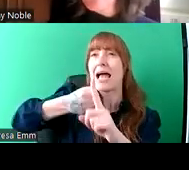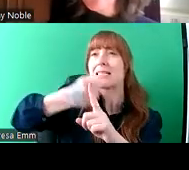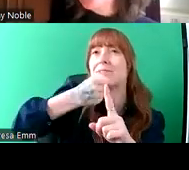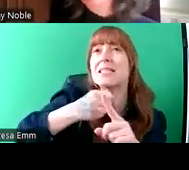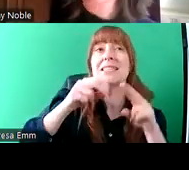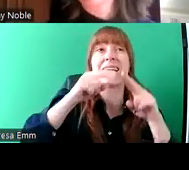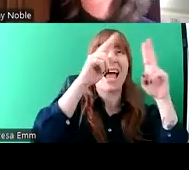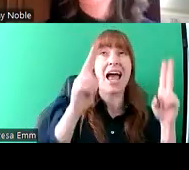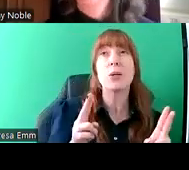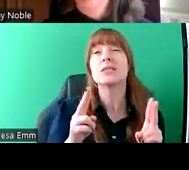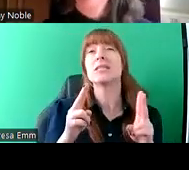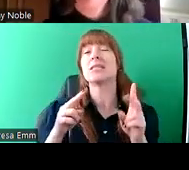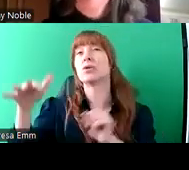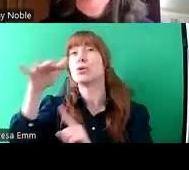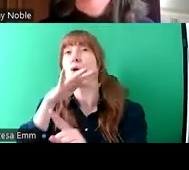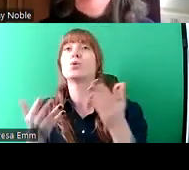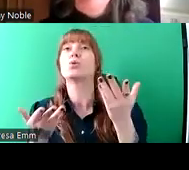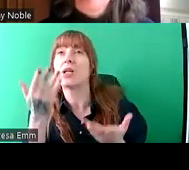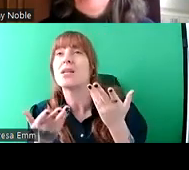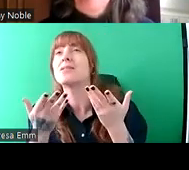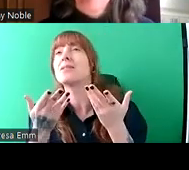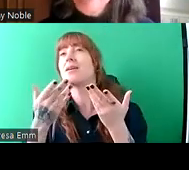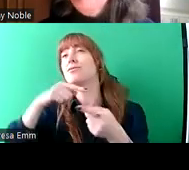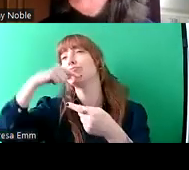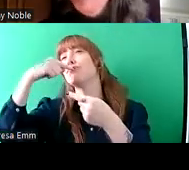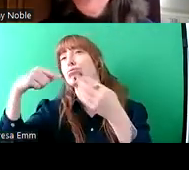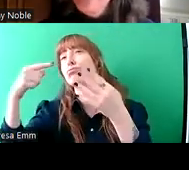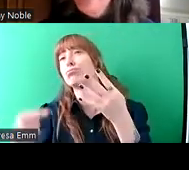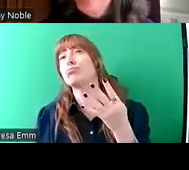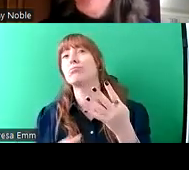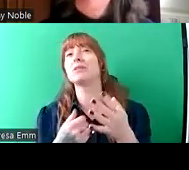social justice activists and so on. It was a really important project but,